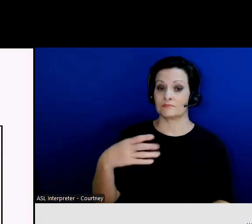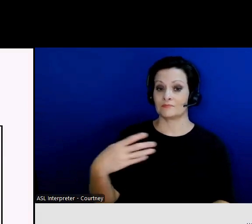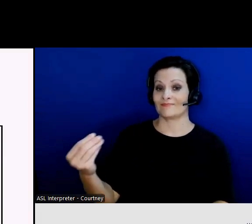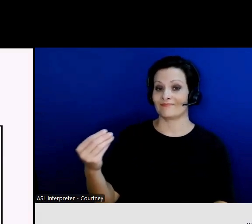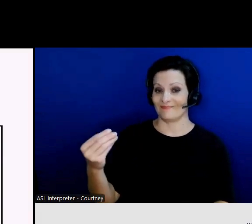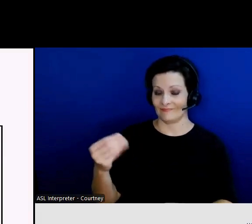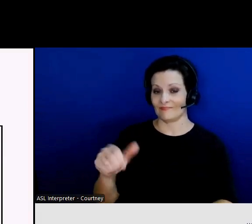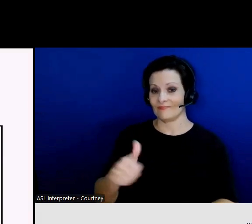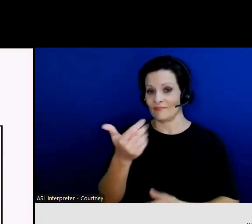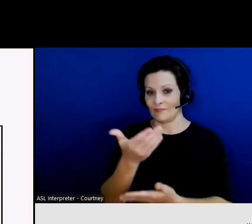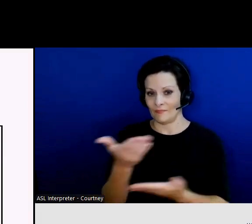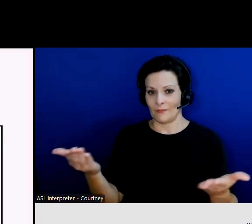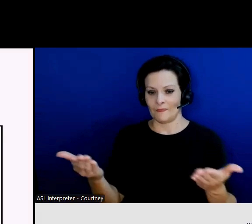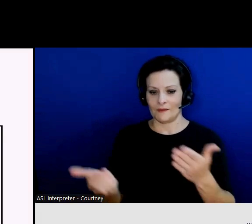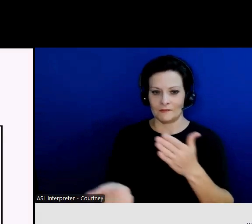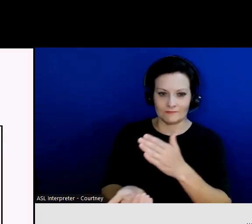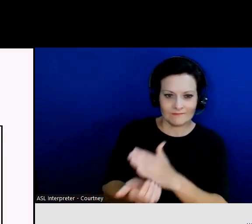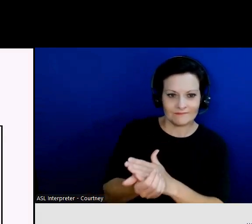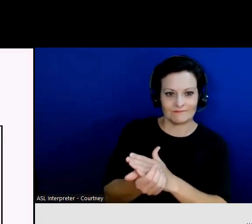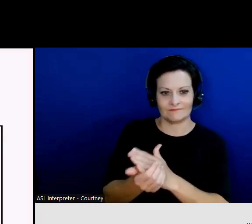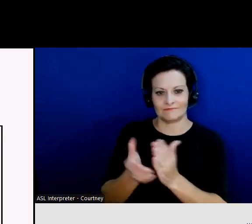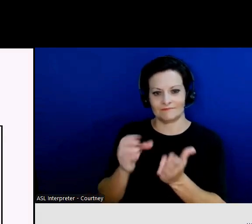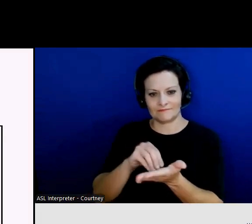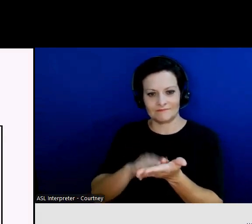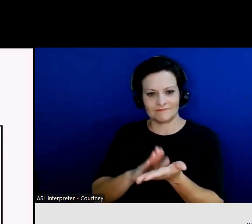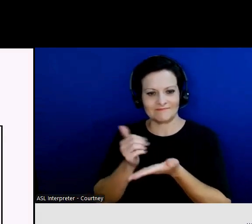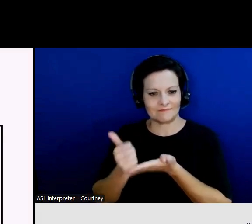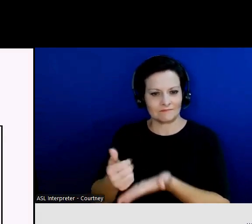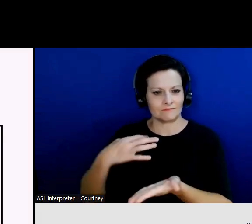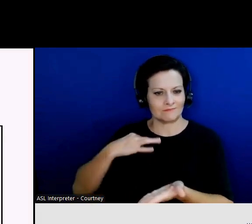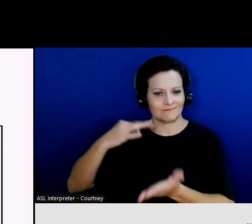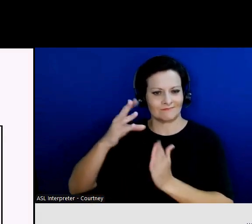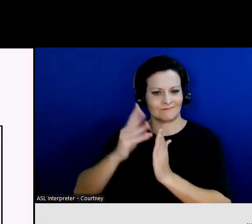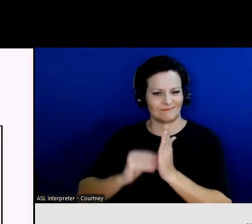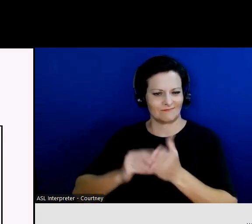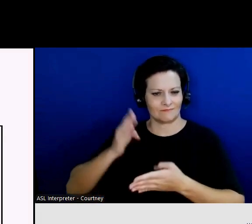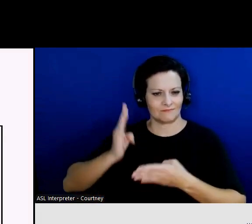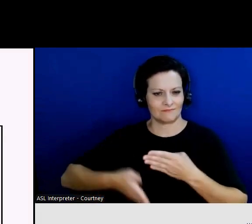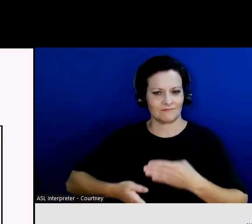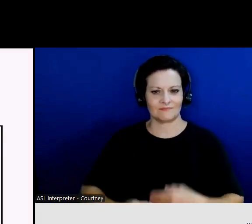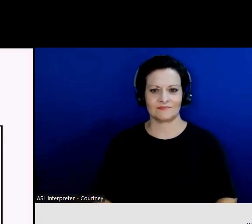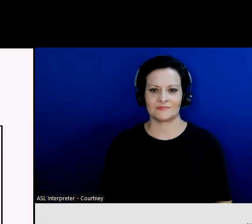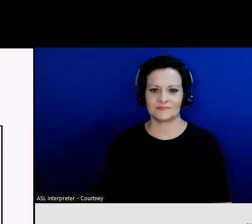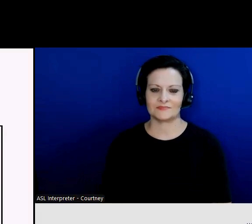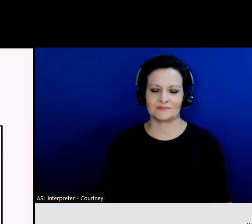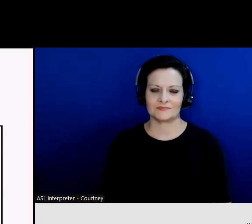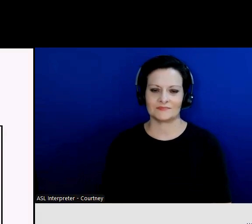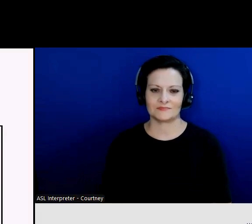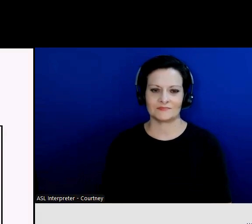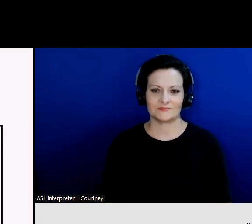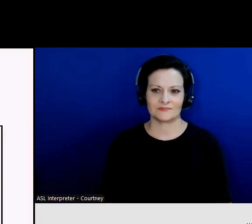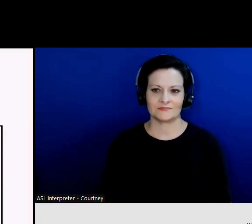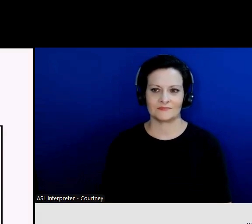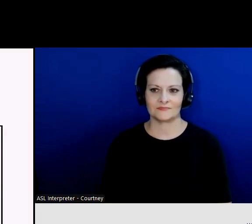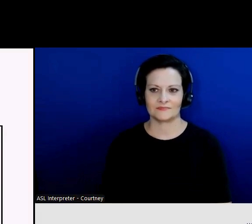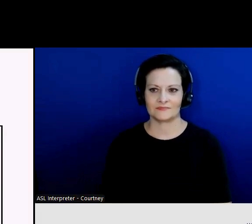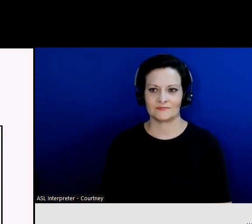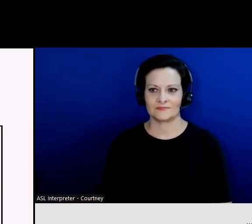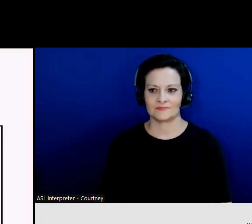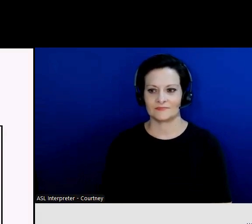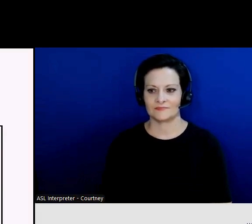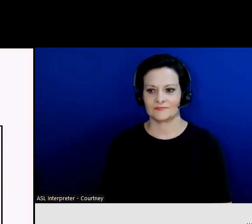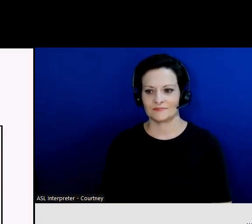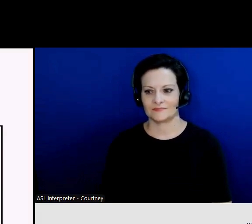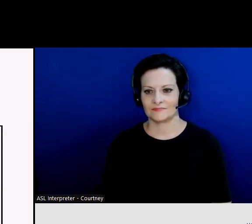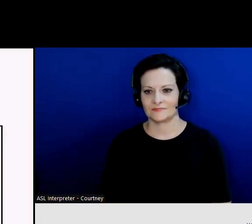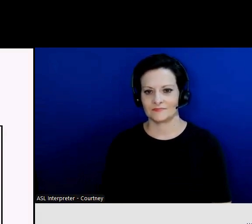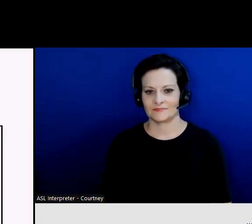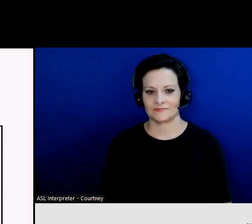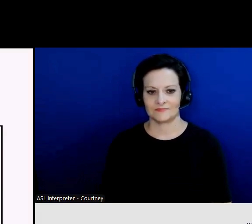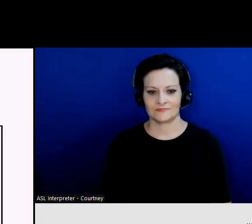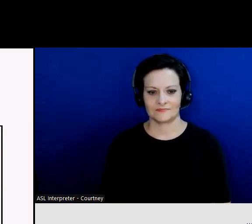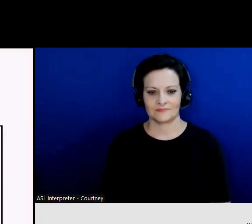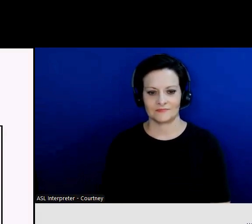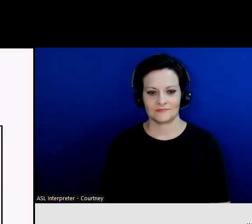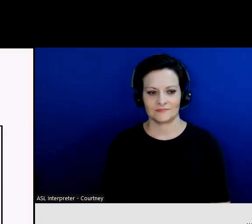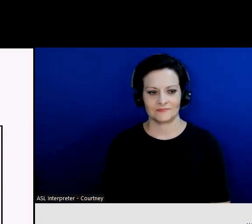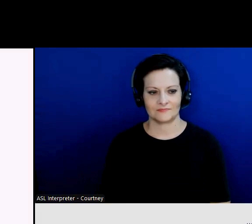documents you will need to complete your application.